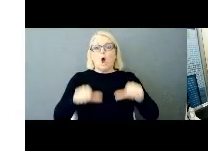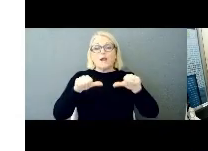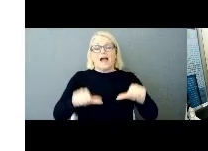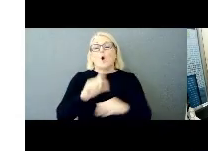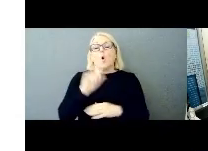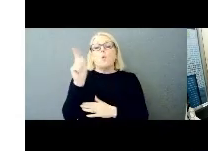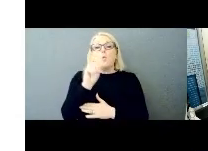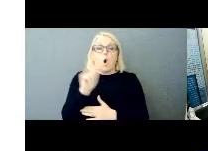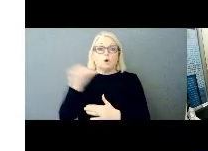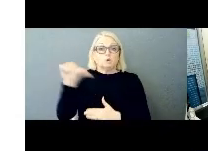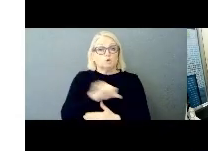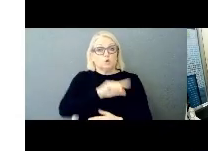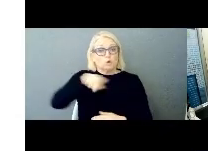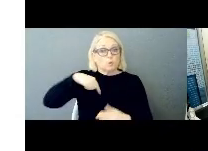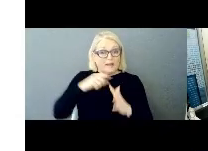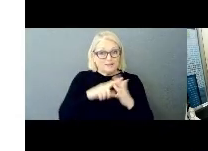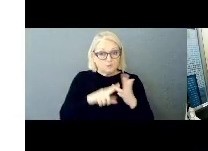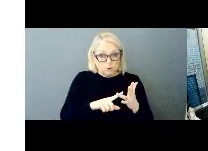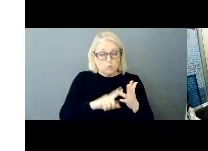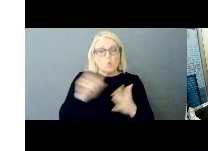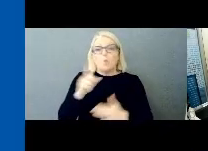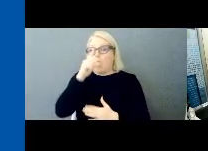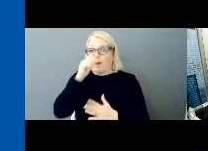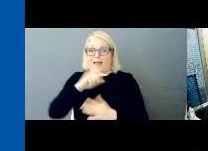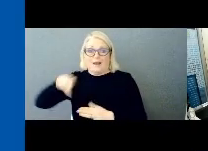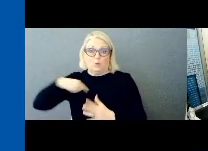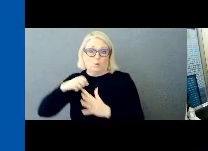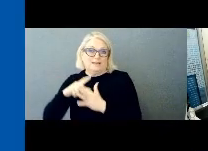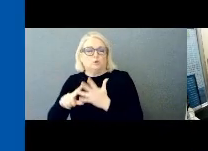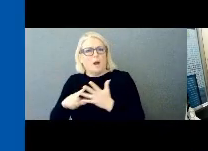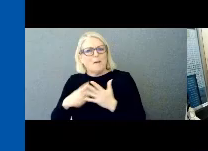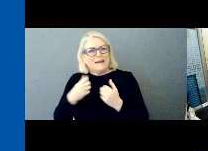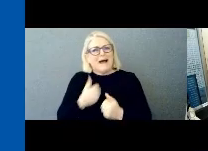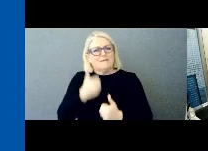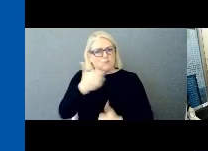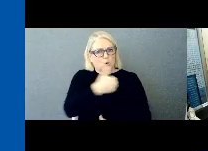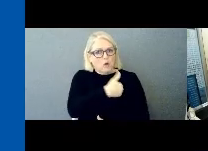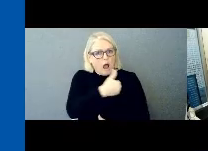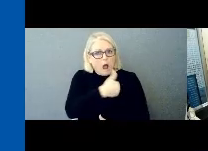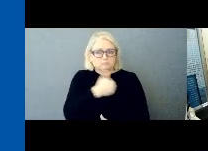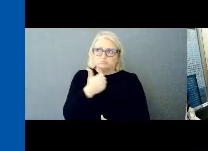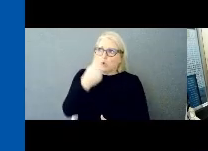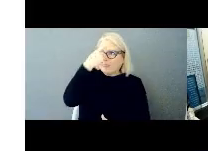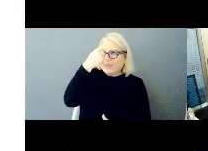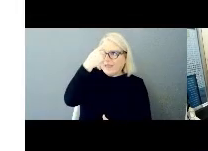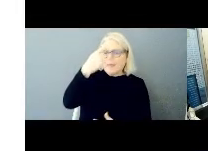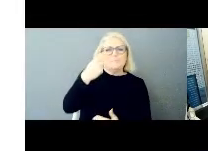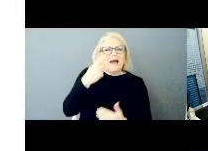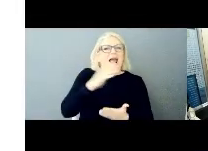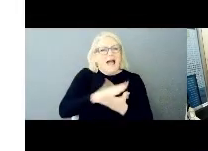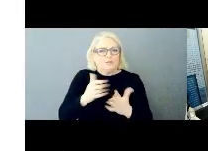and how do we move beyond just good intentions? So I want to talk about the N-of-1 for a moment.